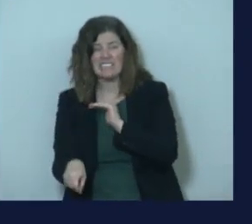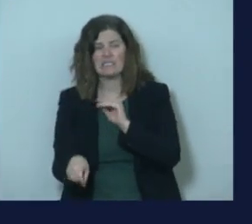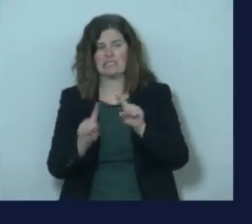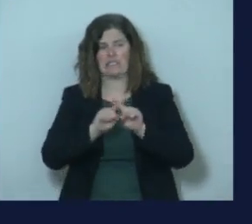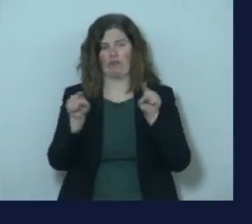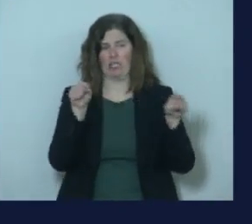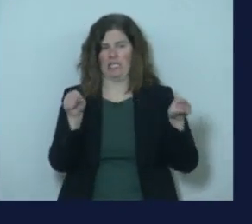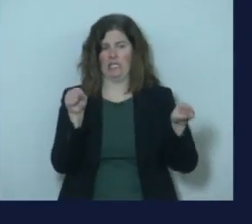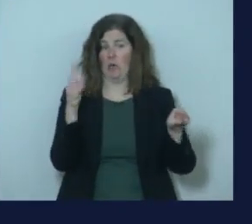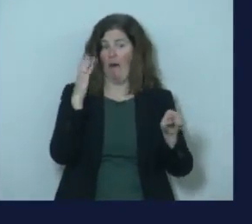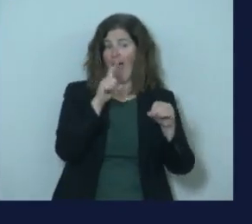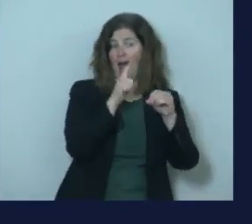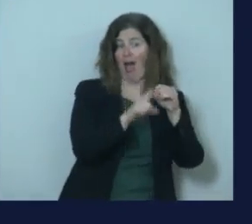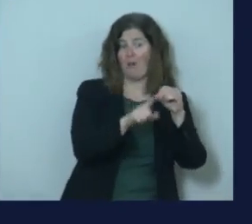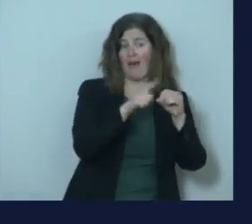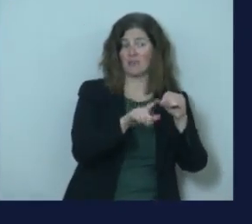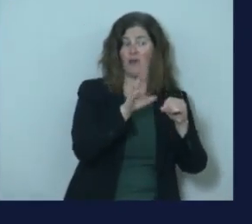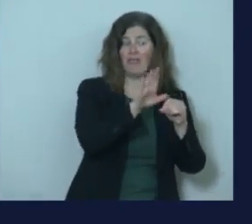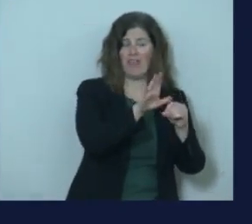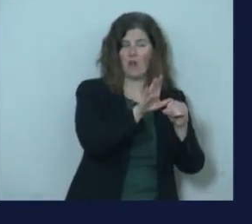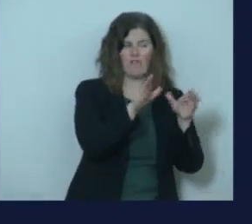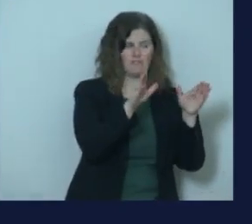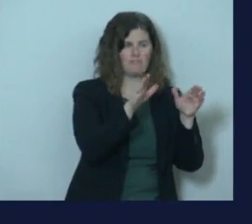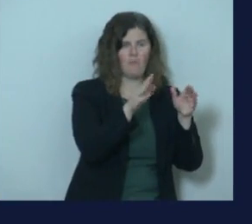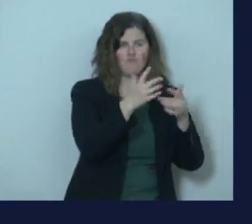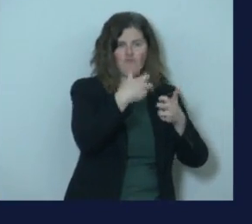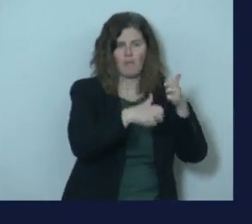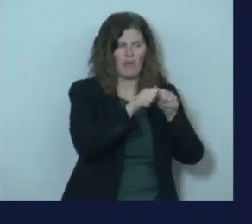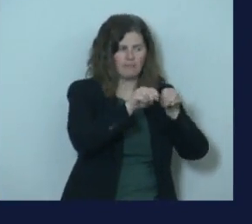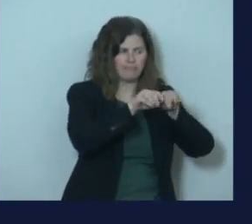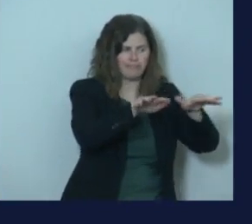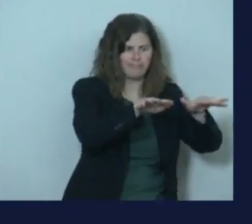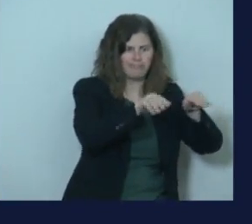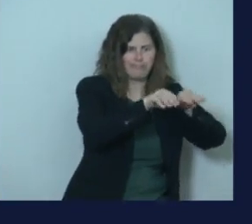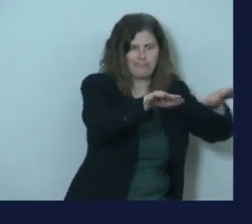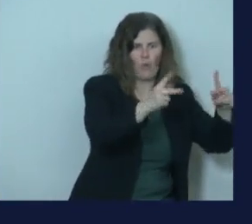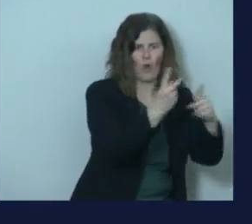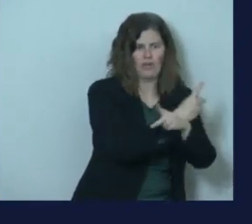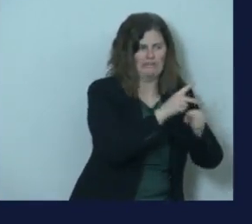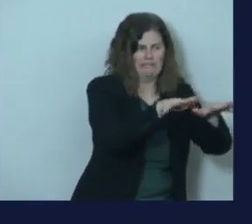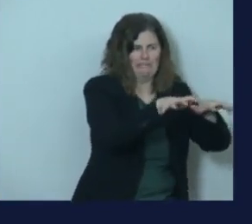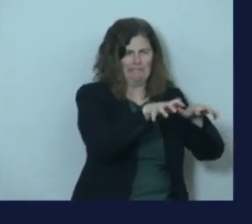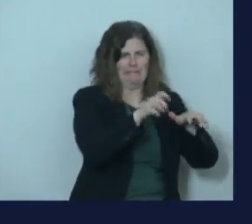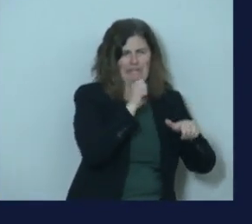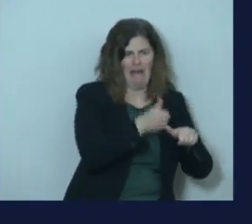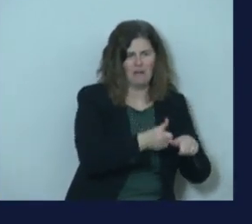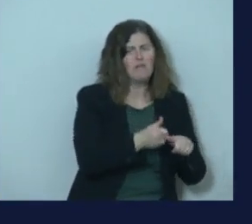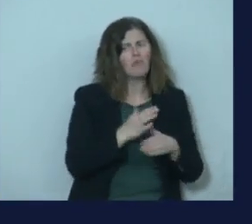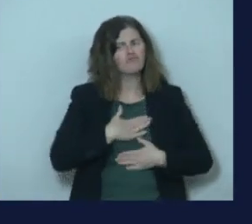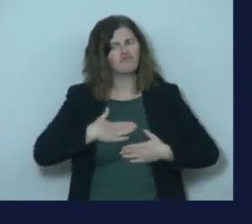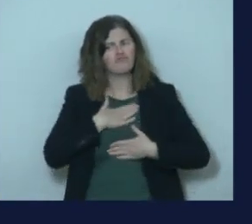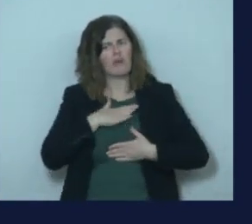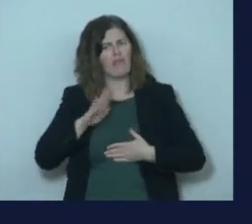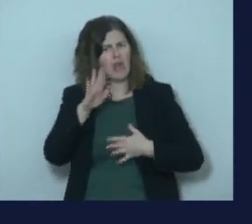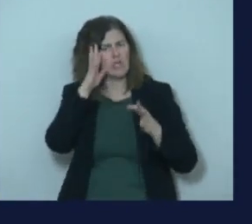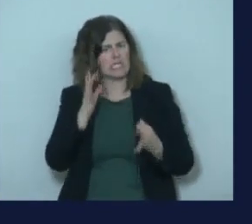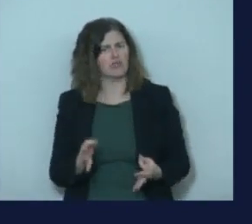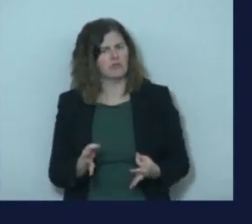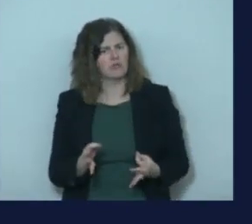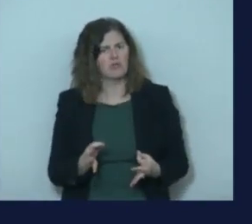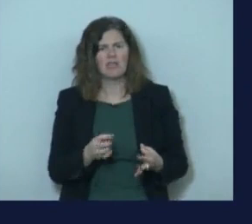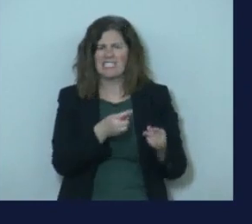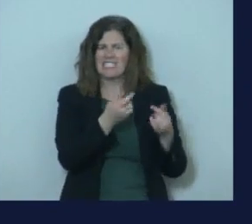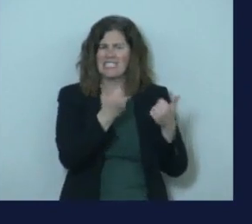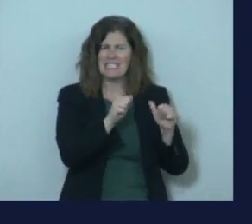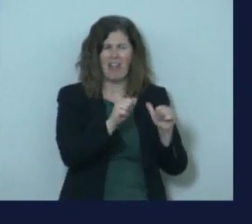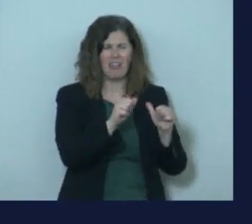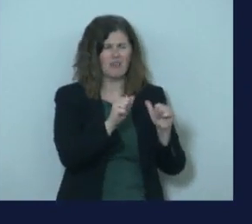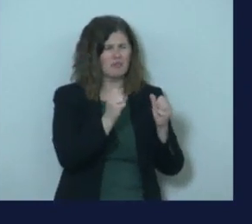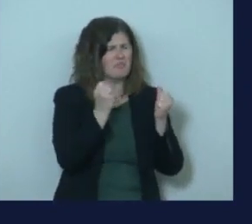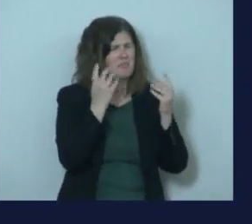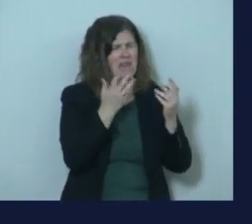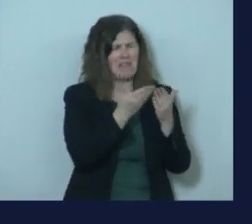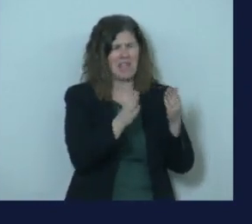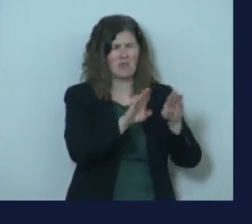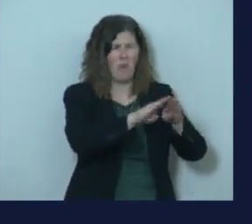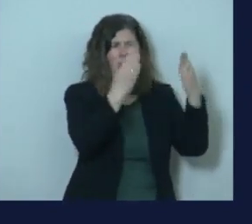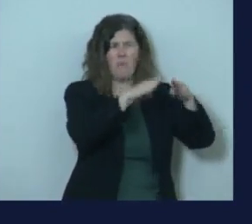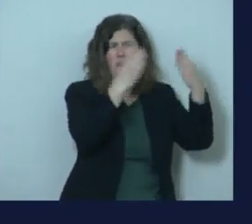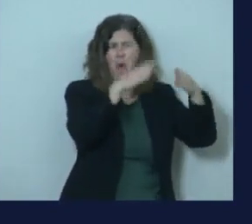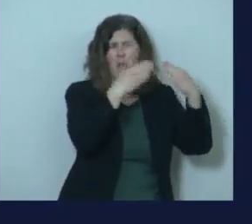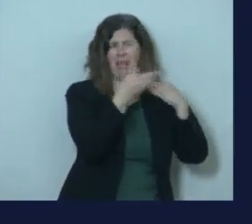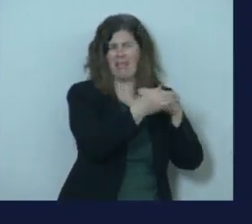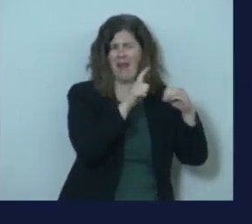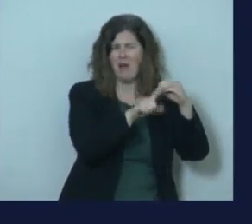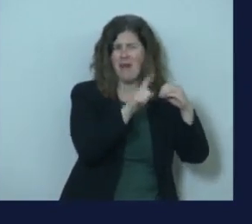FOR EXAMPLE, NOW THEY ARE TREATING EL PASO DIFFERENTLY IN TEXAS IN TERMS OF ITS REOPENING BECAUSE THEY HAVE A CONTAINMENT ISSUE.